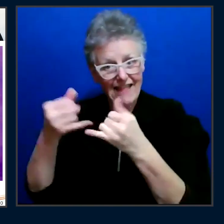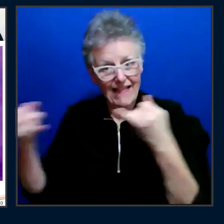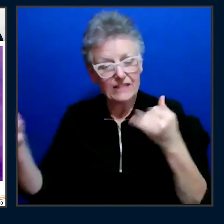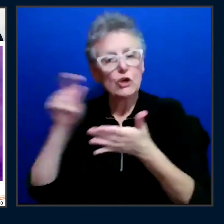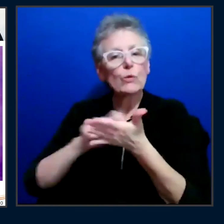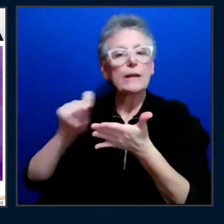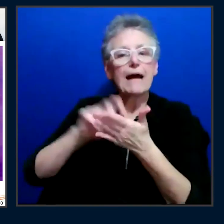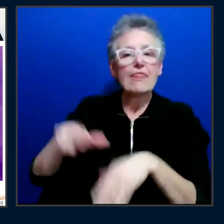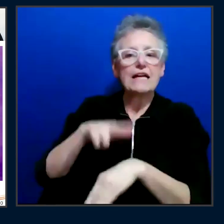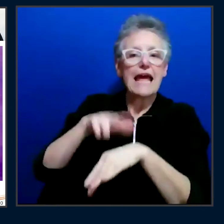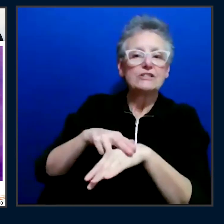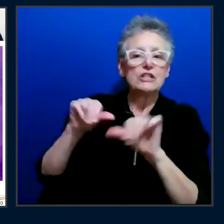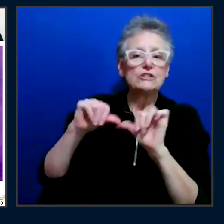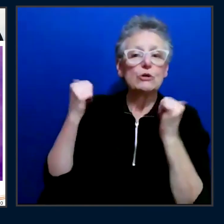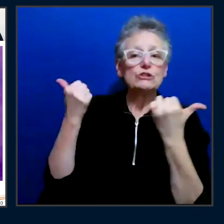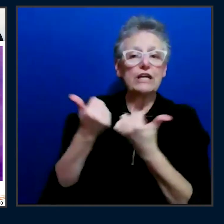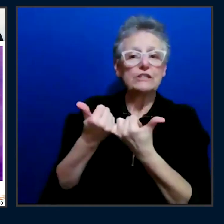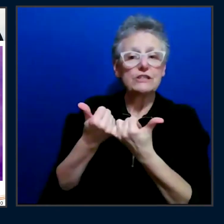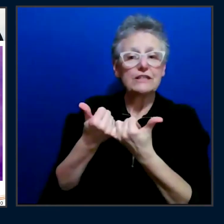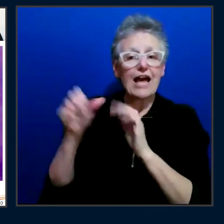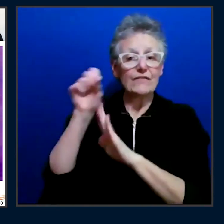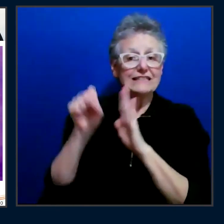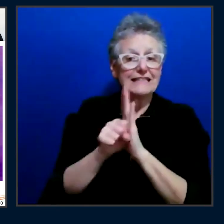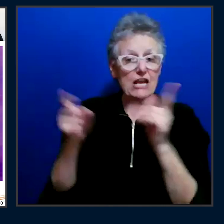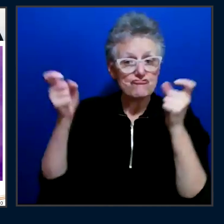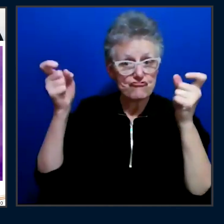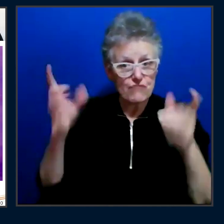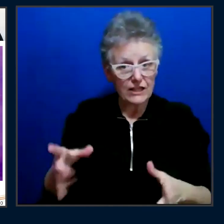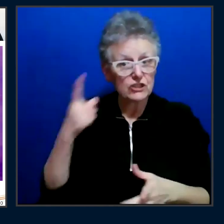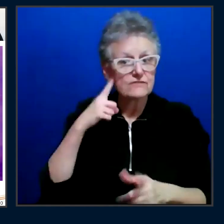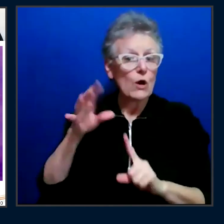authored by the National Association of State Directors